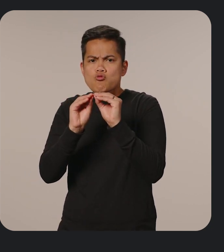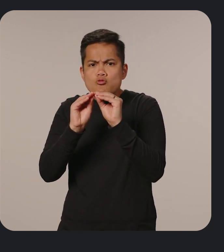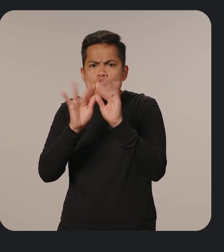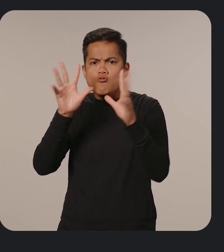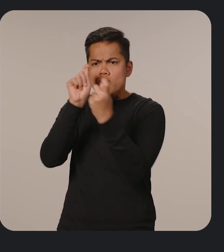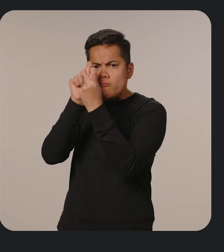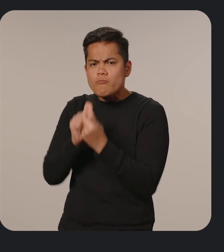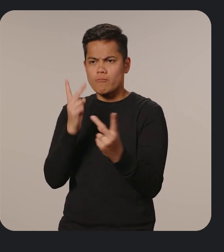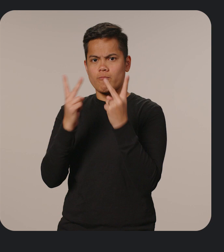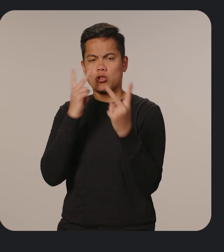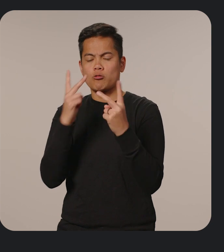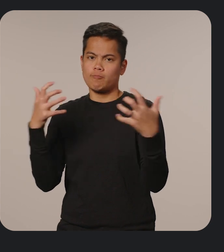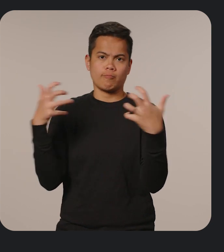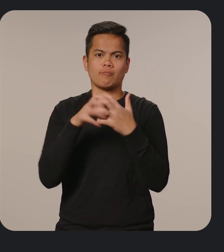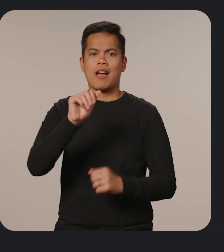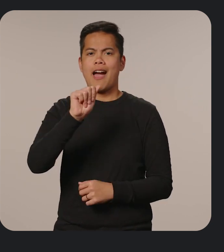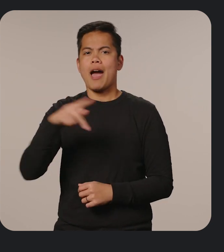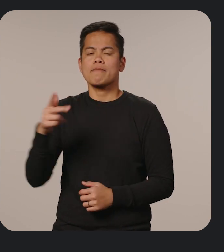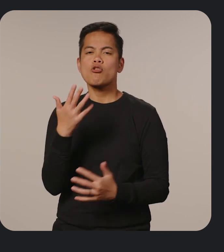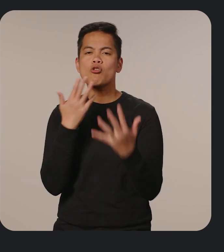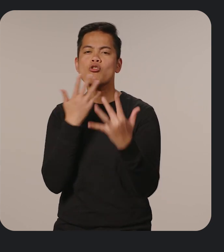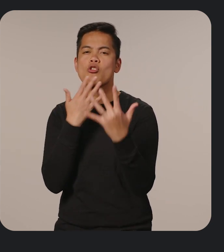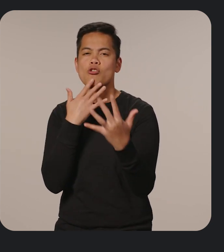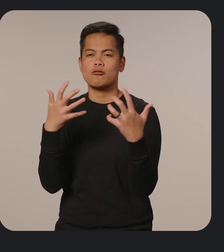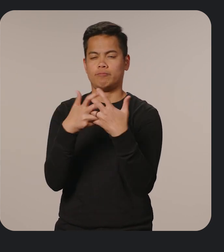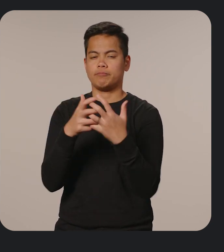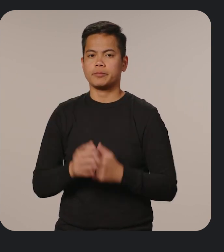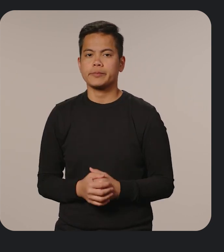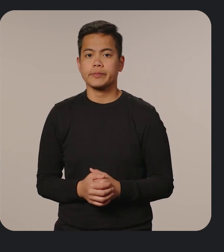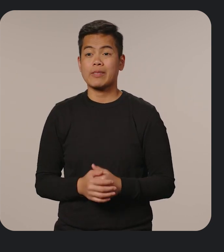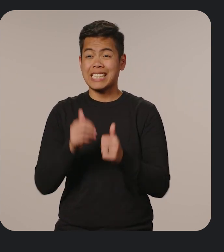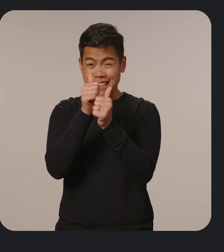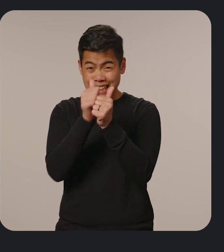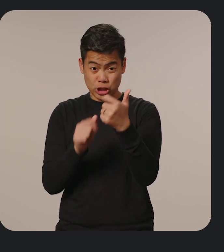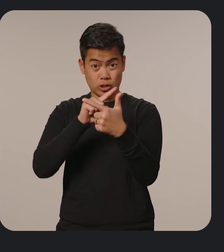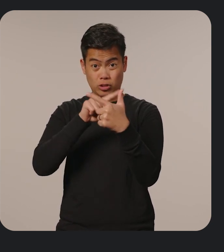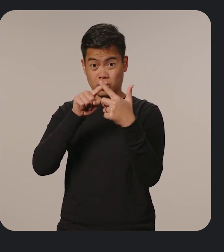for a total of six themes. If you're using dynamic color, you'll get contrast themes for free.